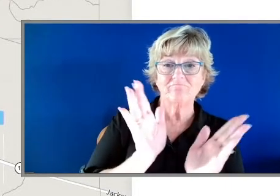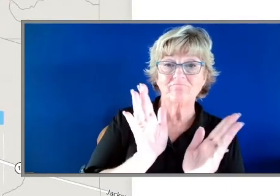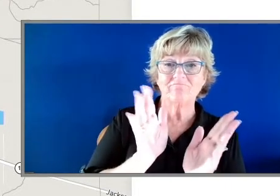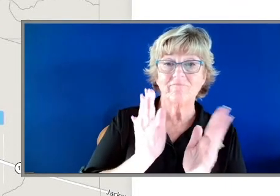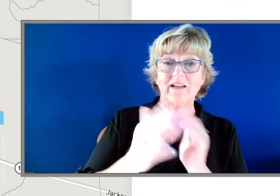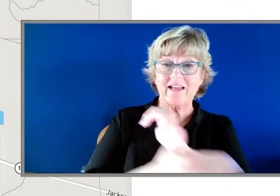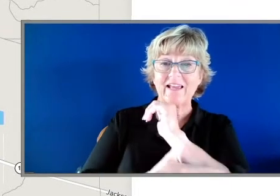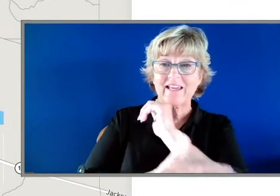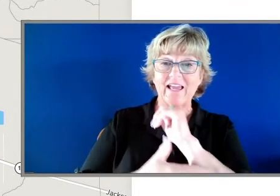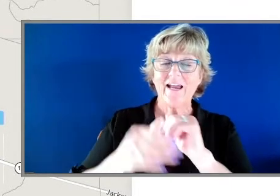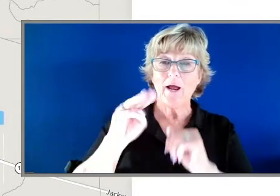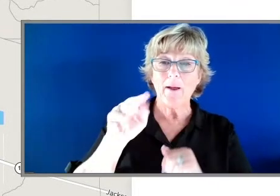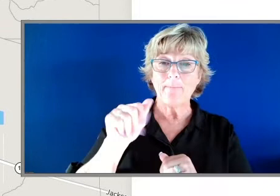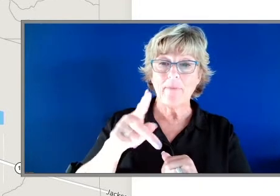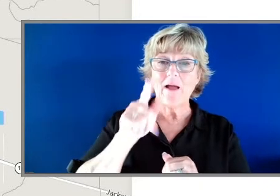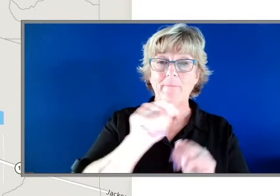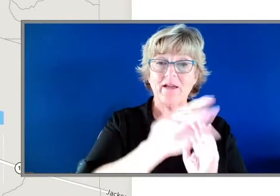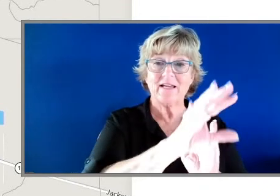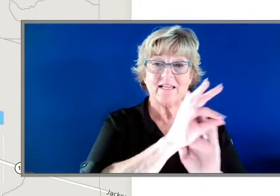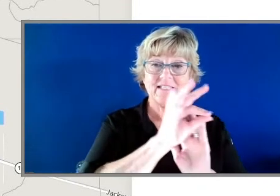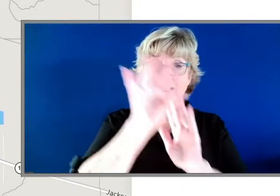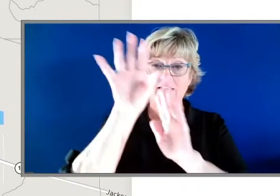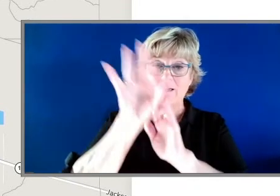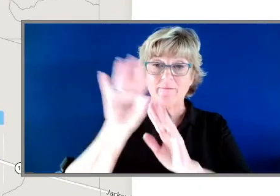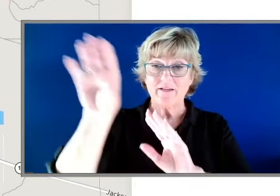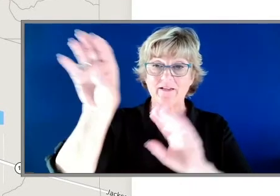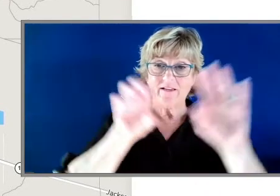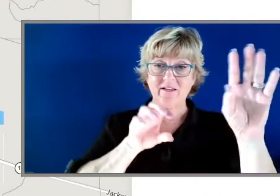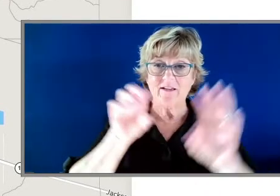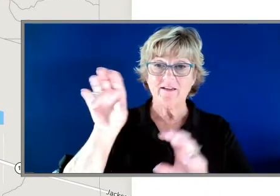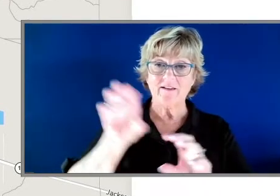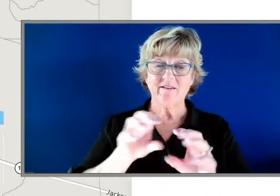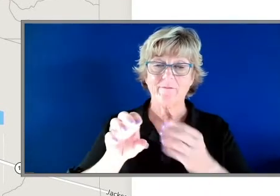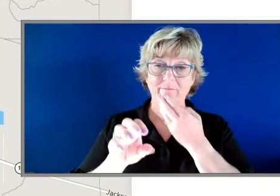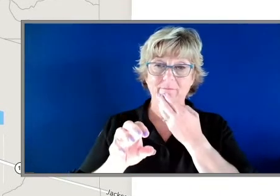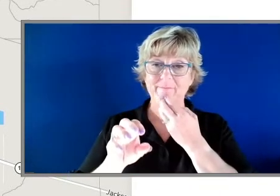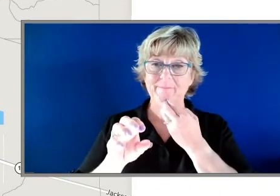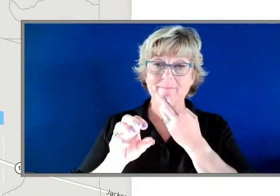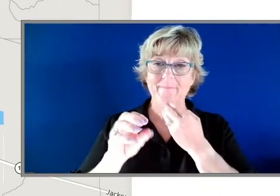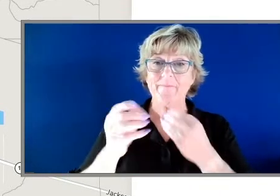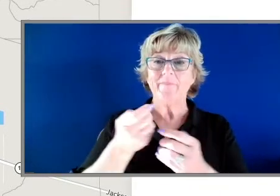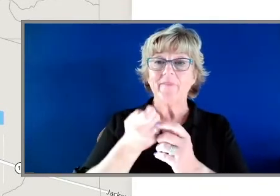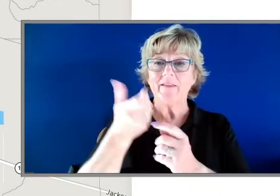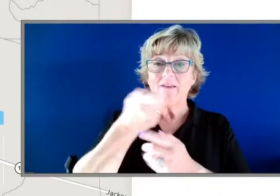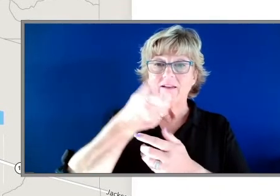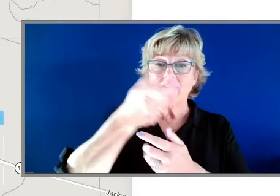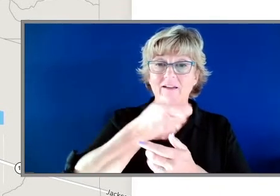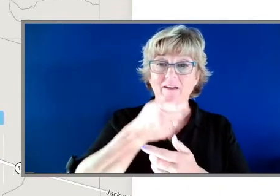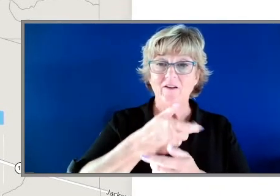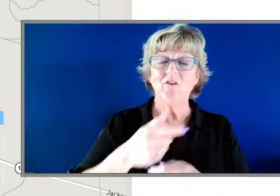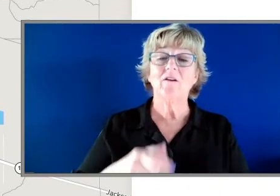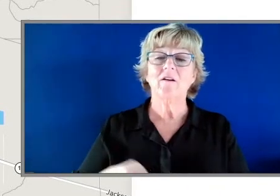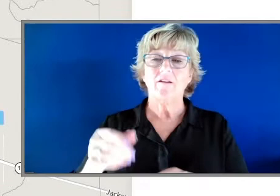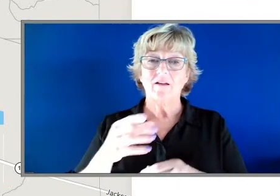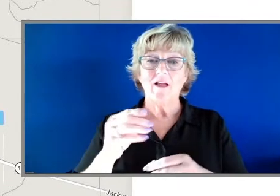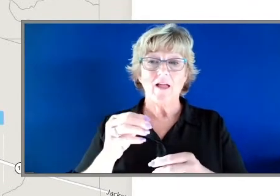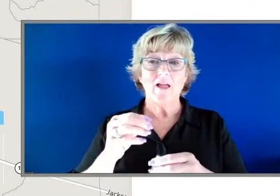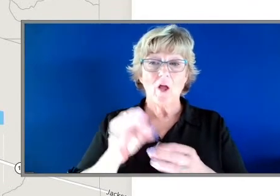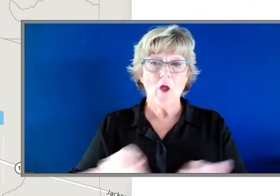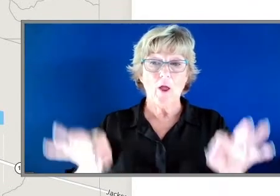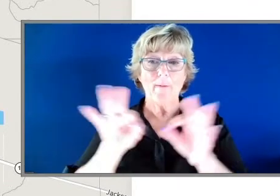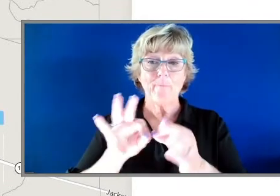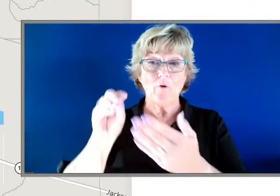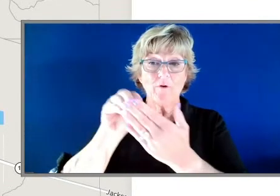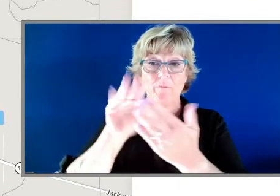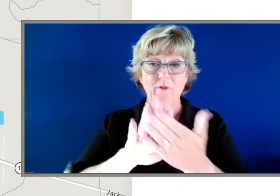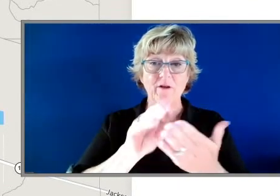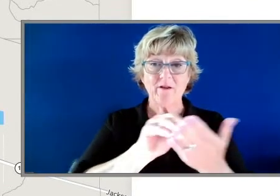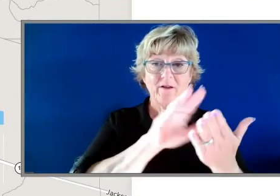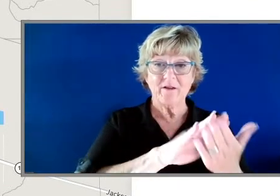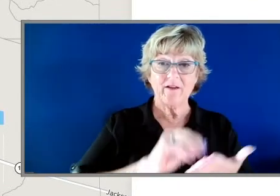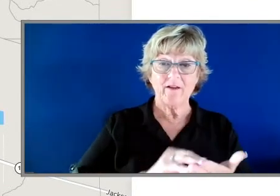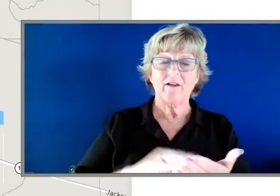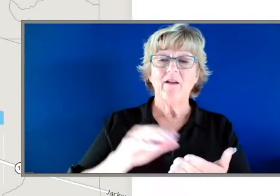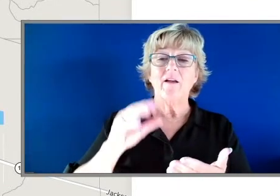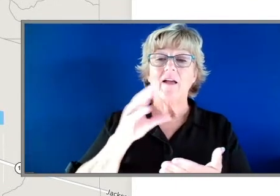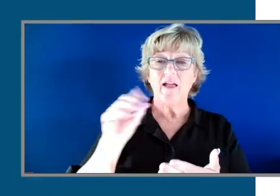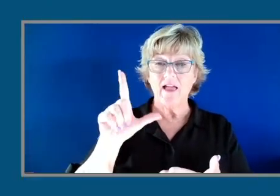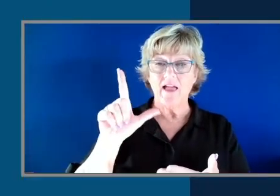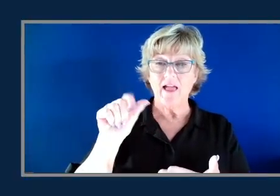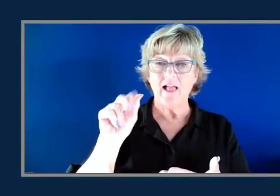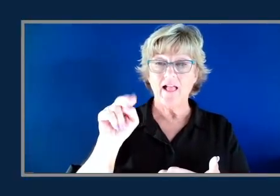Studio: or four county wide district map, you can select areas to include in your map erase unwanted areas mark